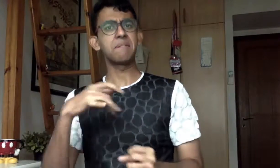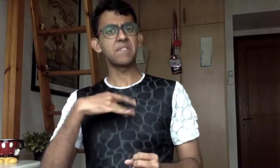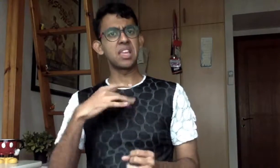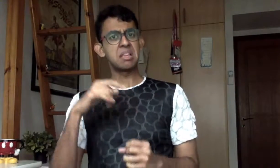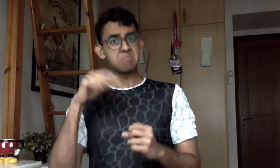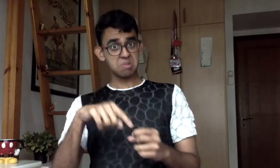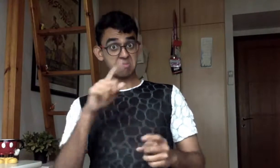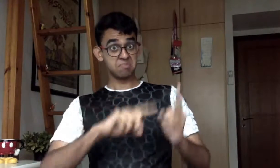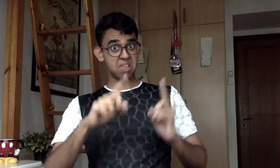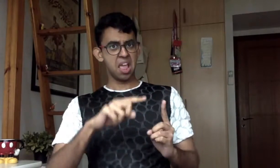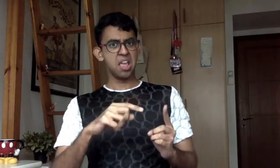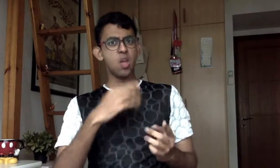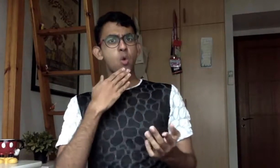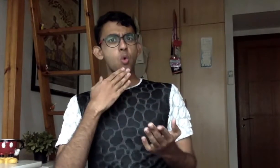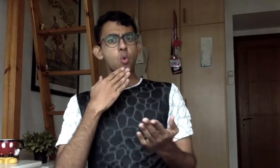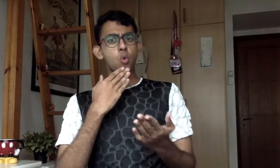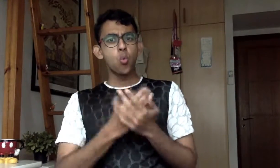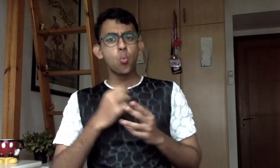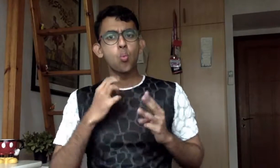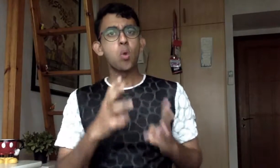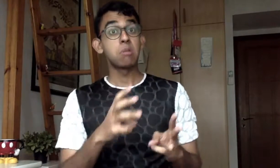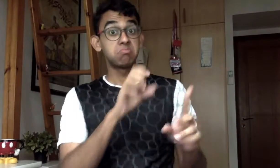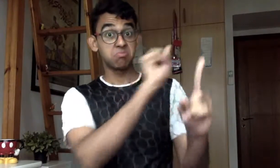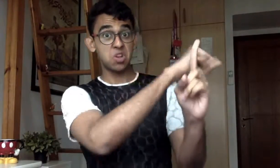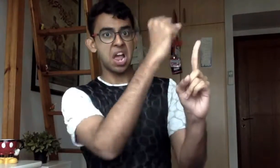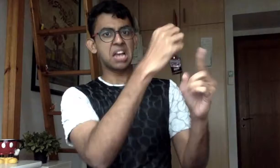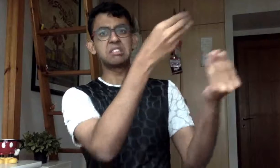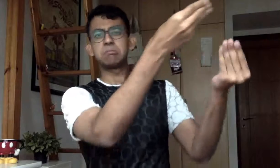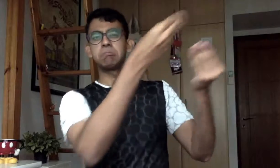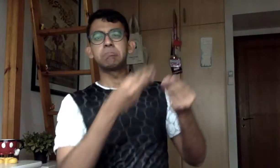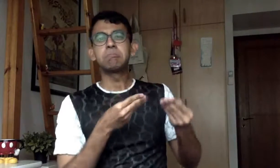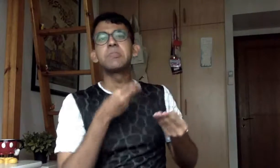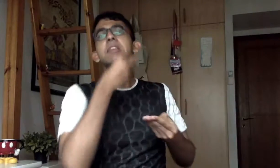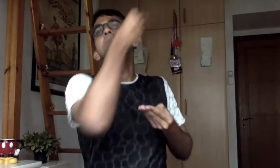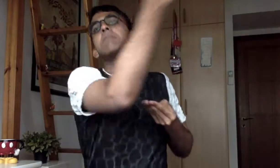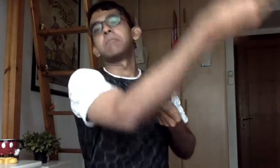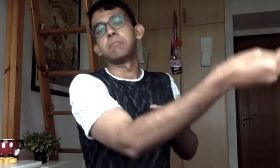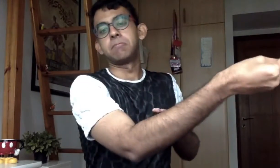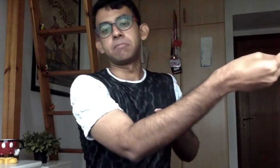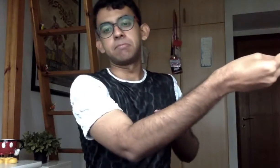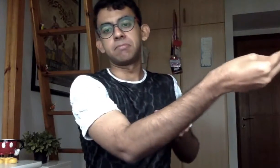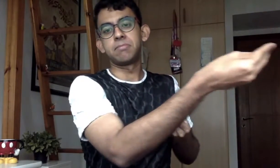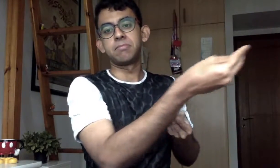So I feel that signing is a good way to give back to society.